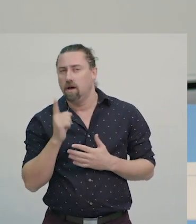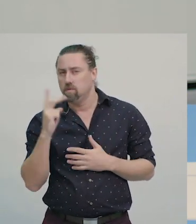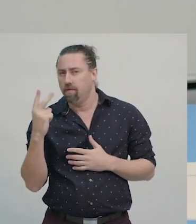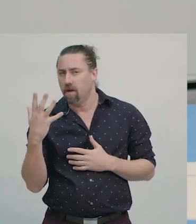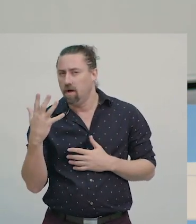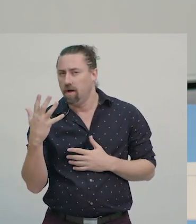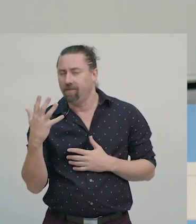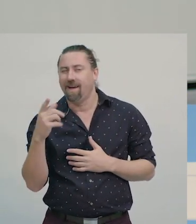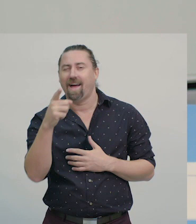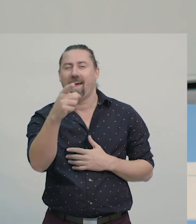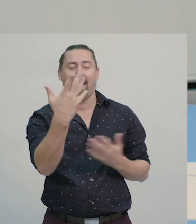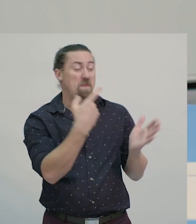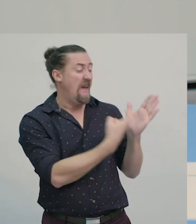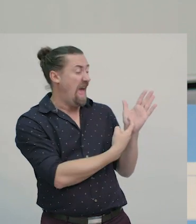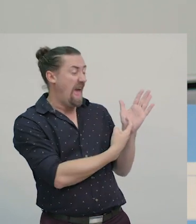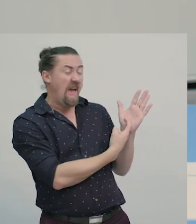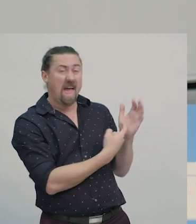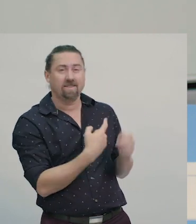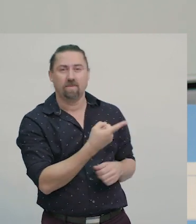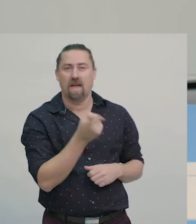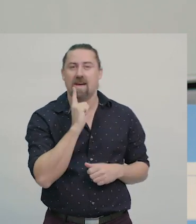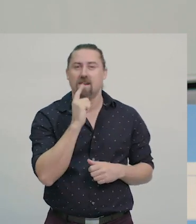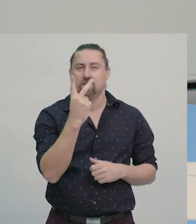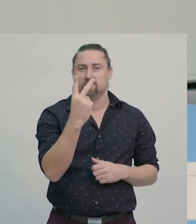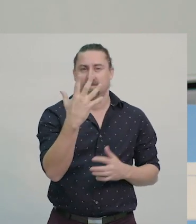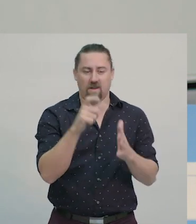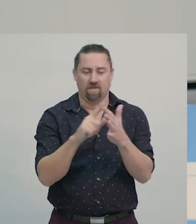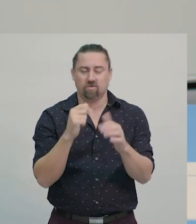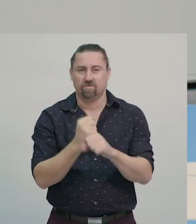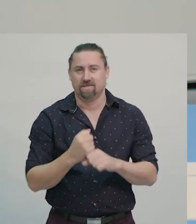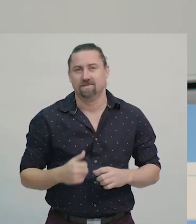So, angle R equals 125 degrees.